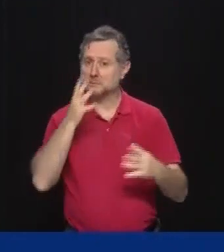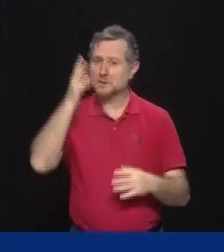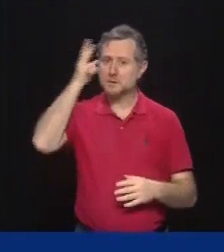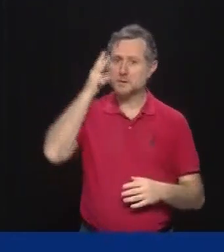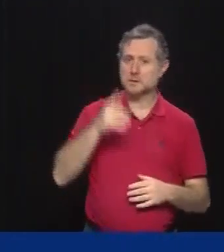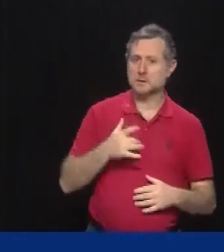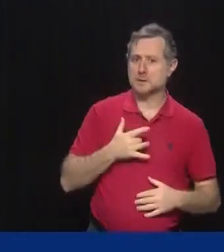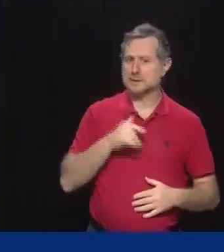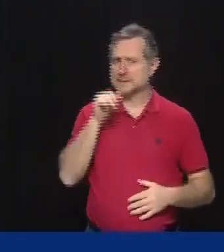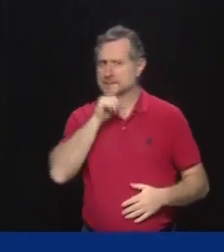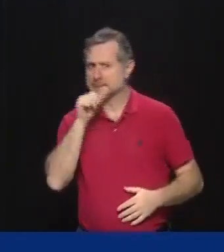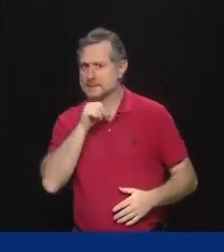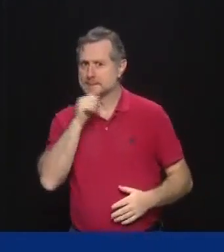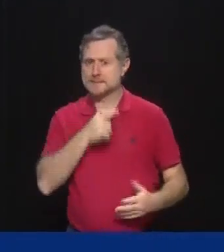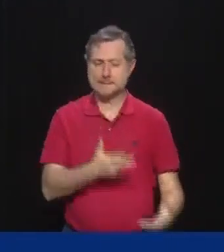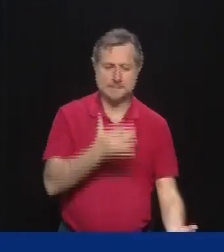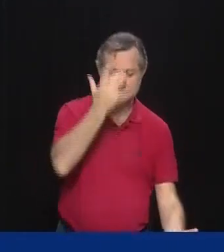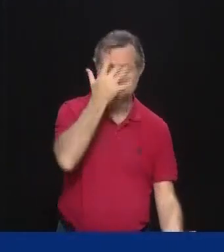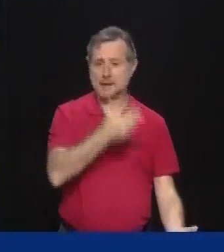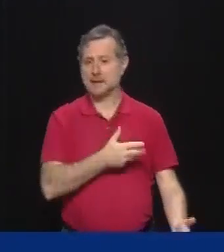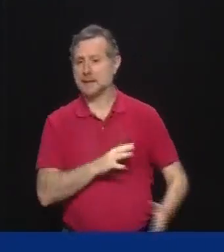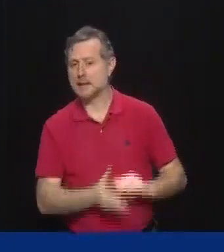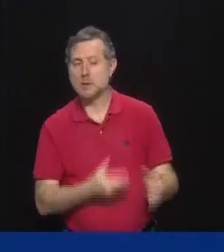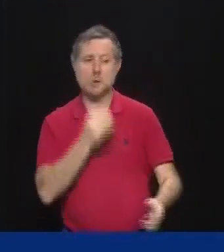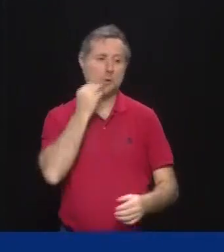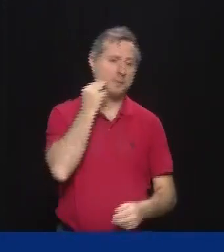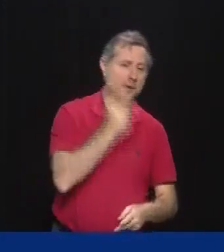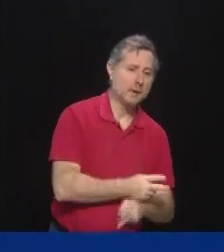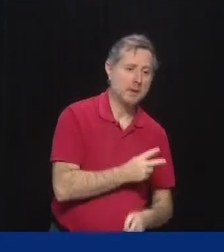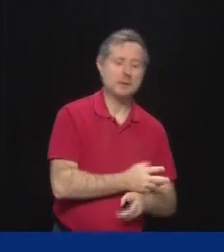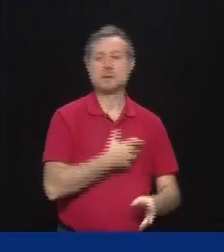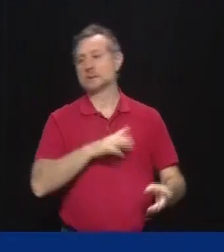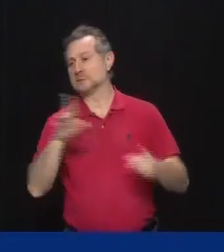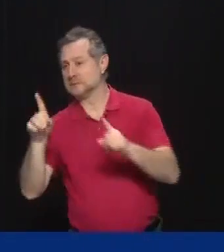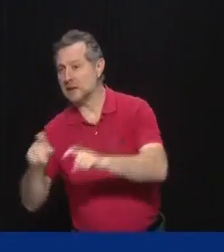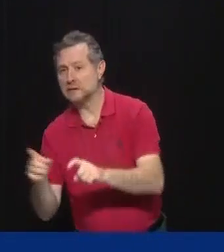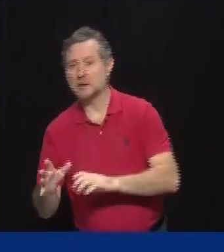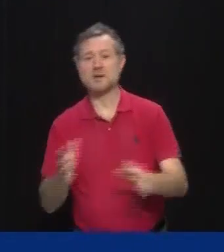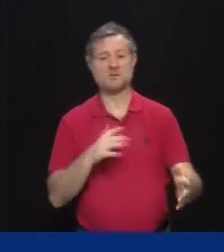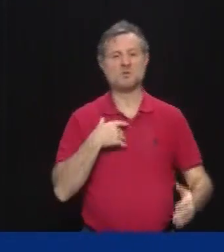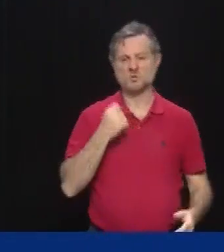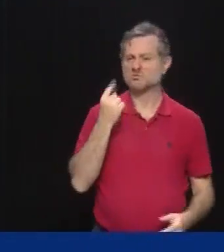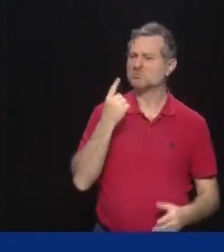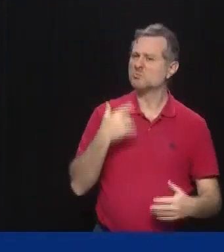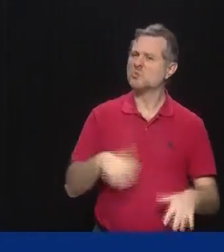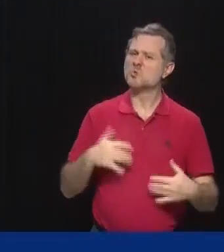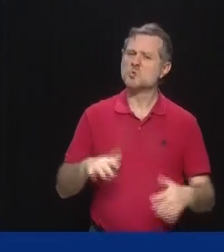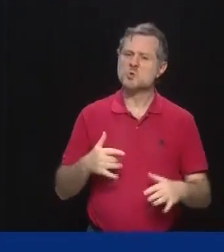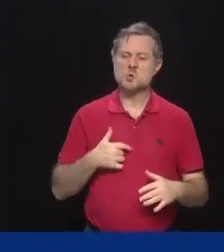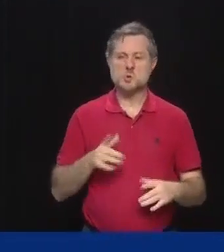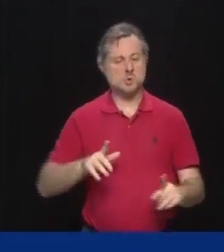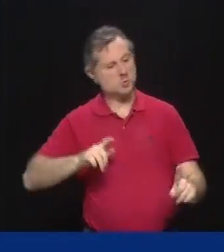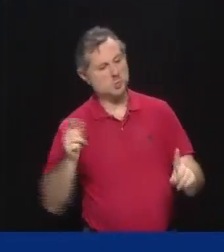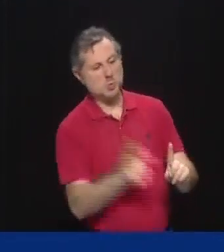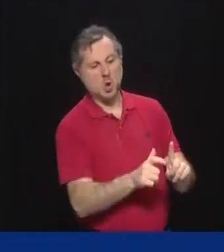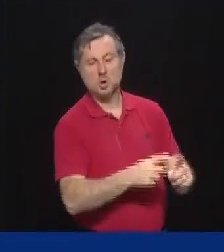I'VE BEEN LOOKING FORWARD TO GETTING THEM VACCINATED SINCE THE VACCINES CAME OUT. I'VE DEALT WITH THE KIDS GETTING